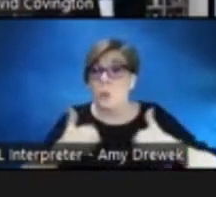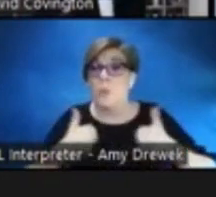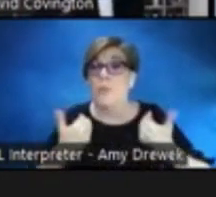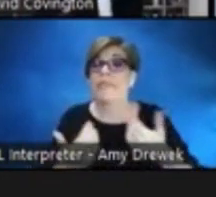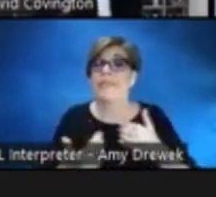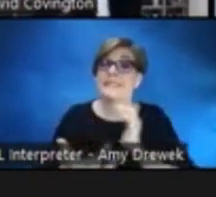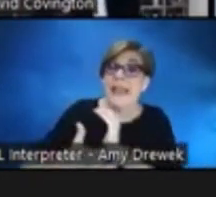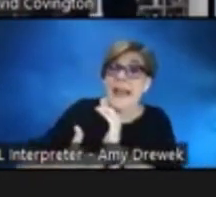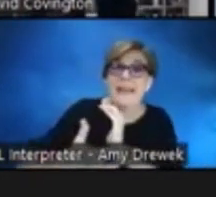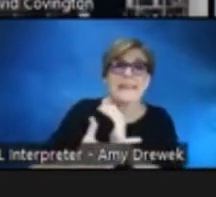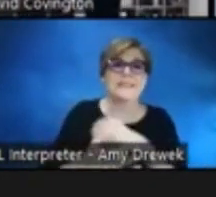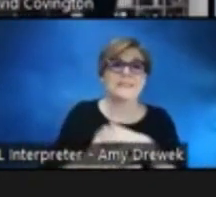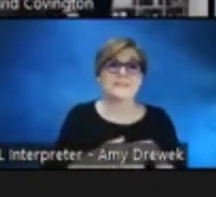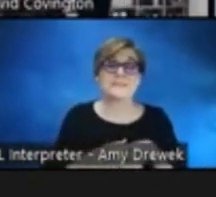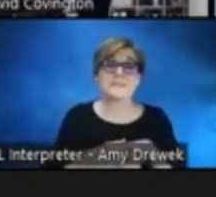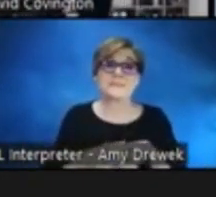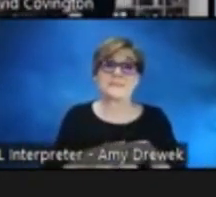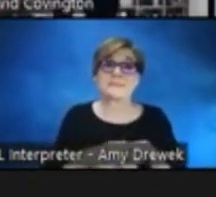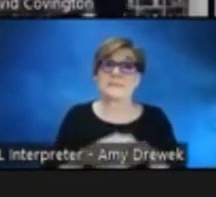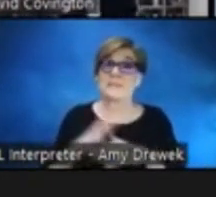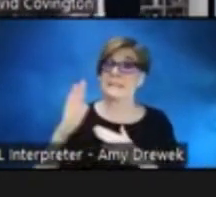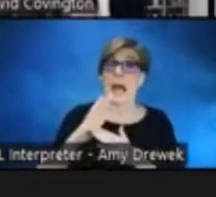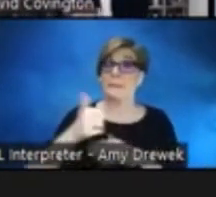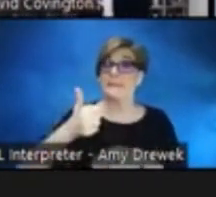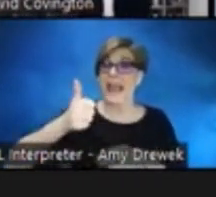SOME OF THESE REALLY SPECIALTY CONNECTIONS THAT WE HAVE